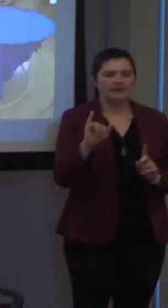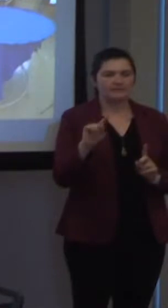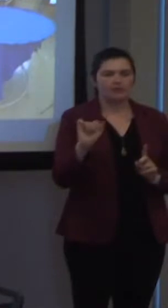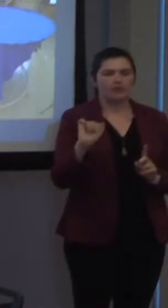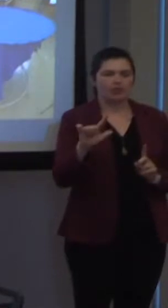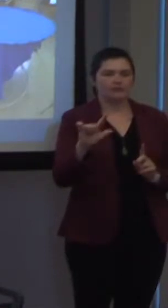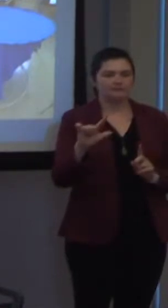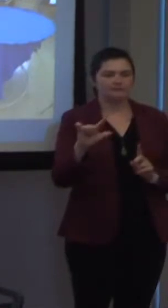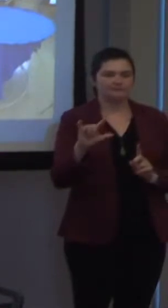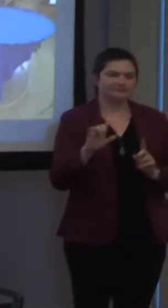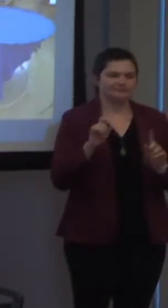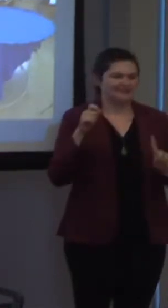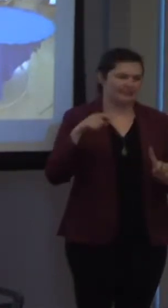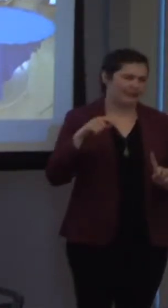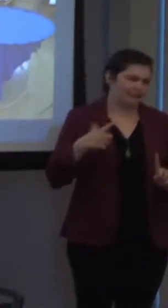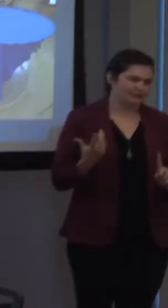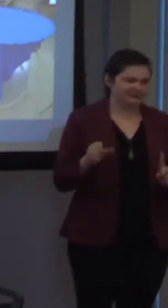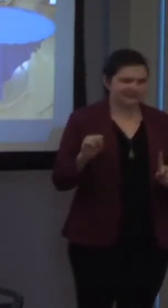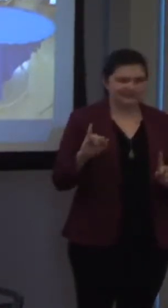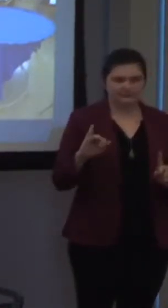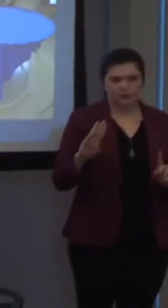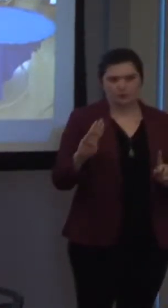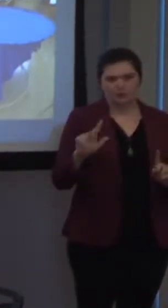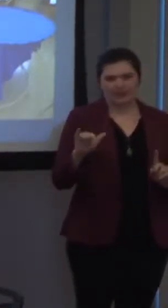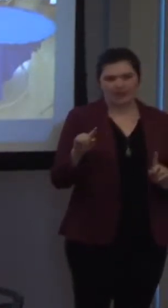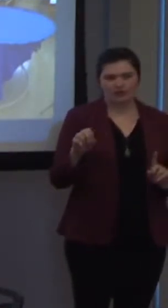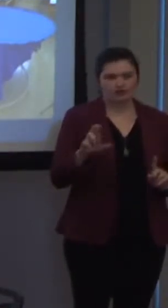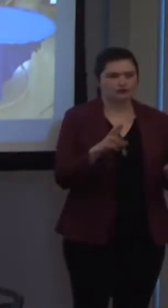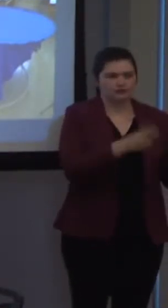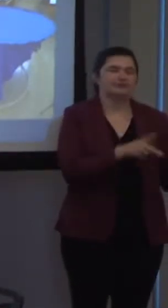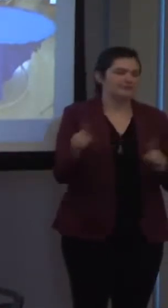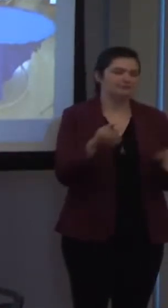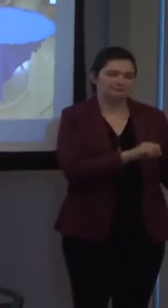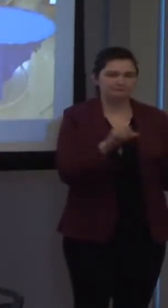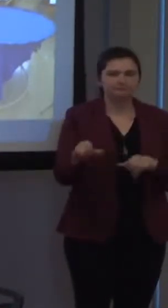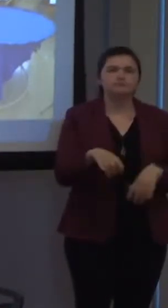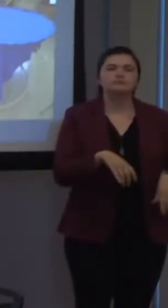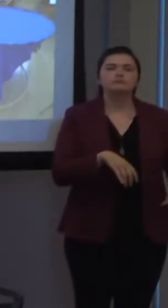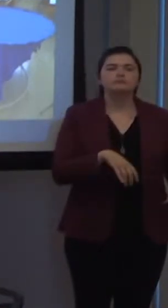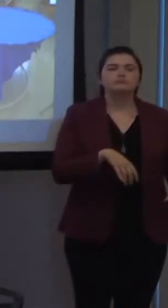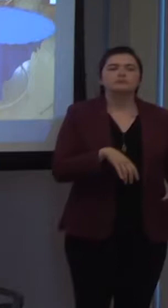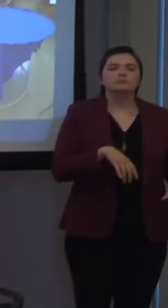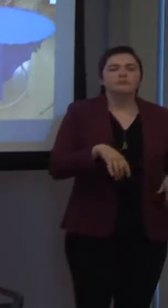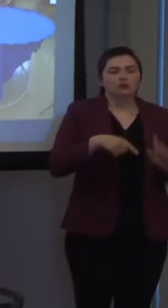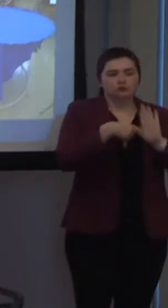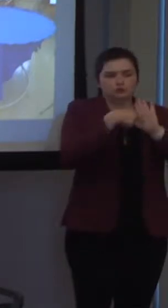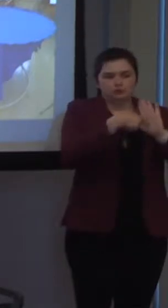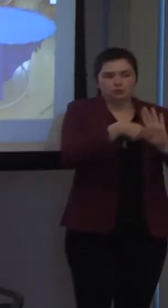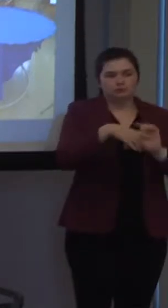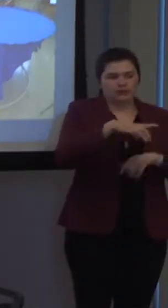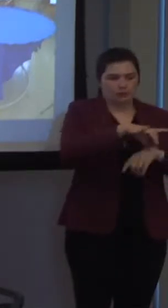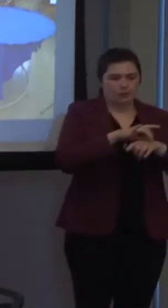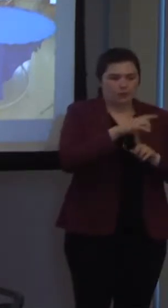Our orbital simulator, kind of, just demonstrates the physics behind gravitational orbits, and kind of shows how we're able to complete